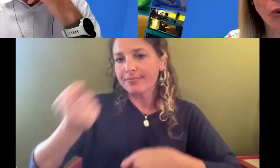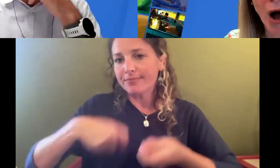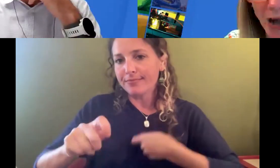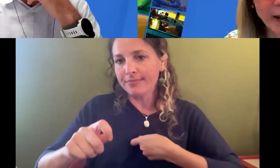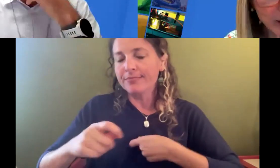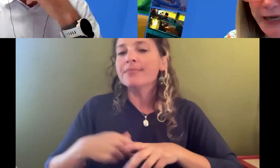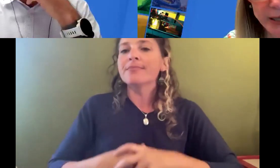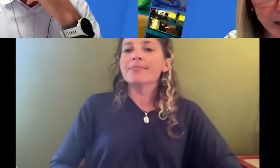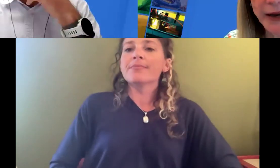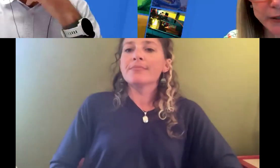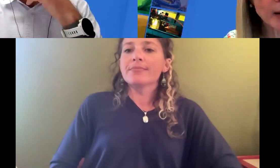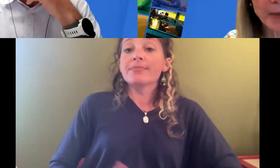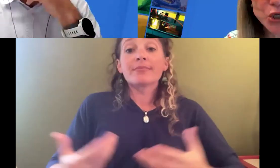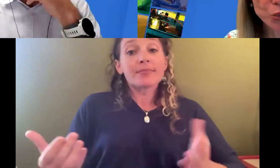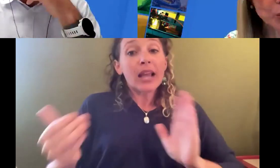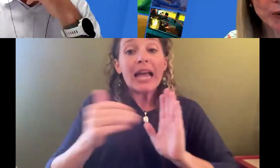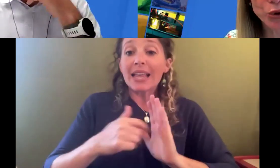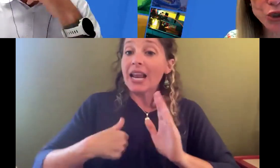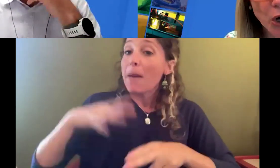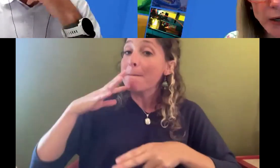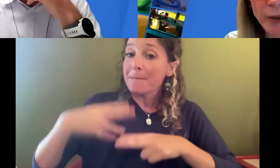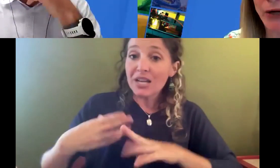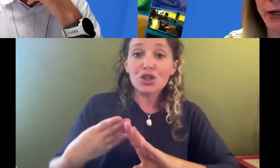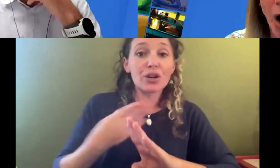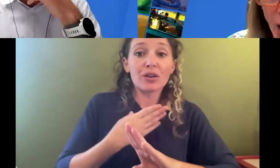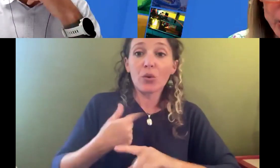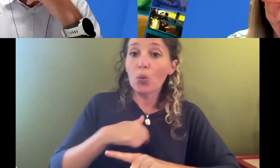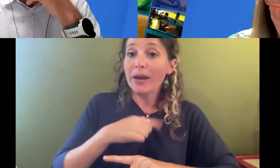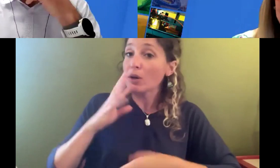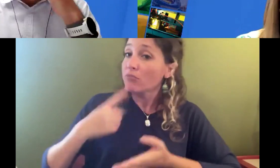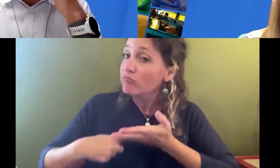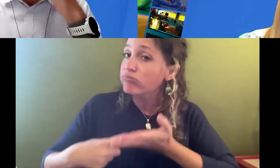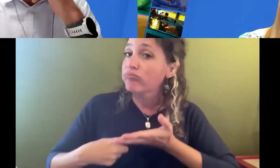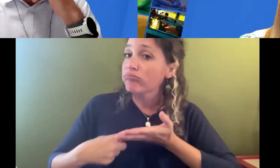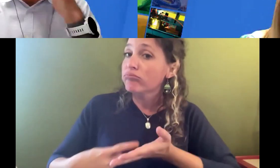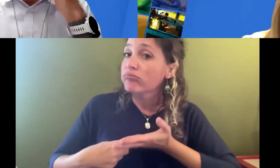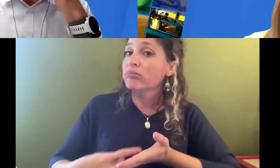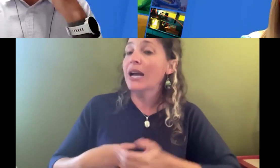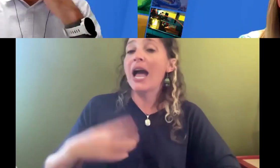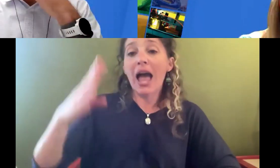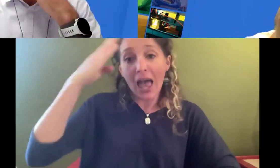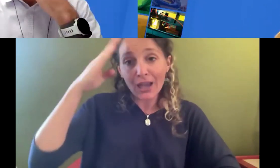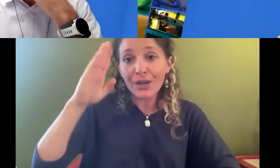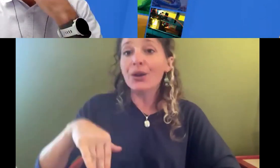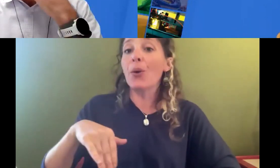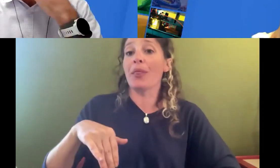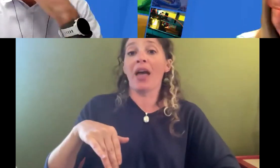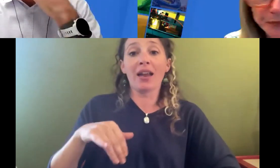Again, as I mentioned when we were talking about it, I know the significant value